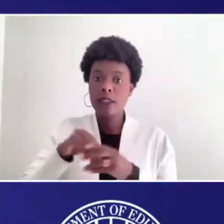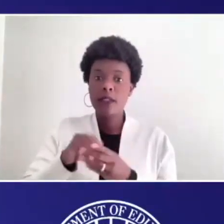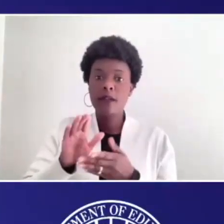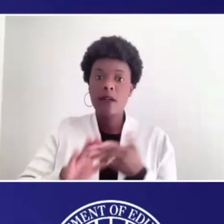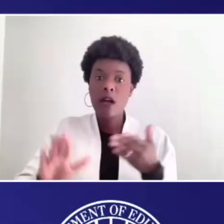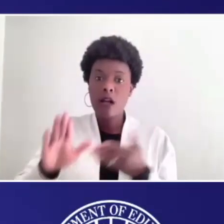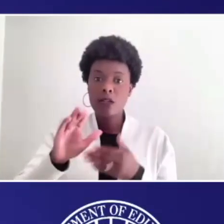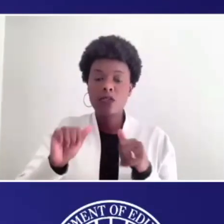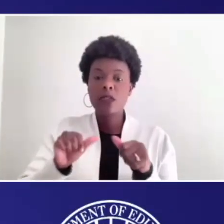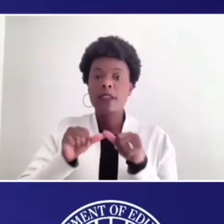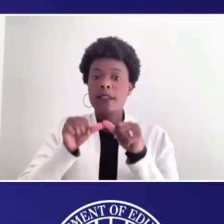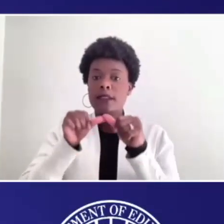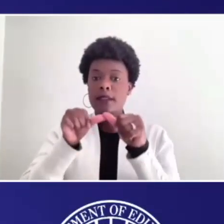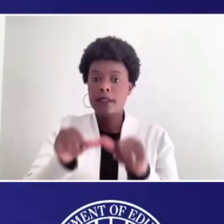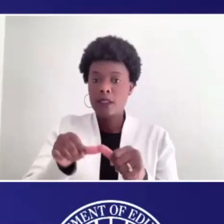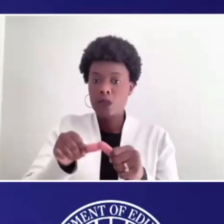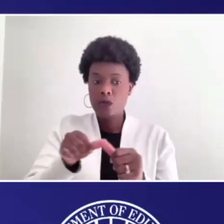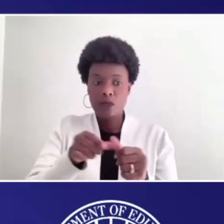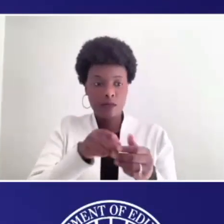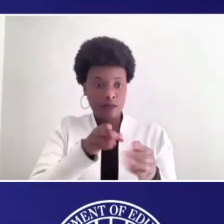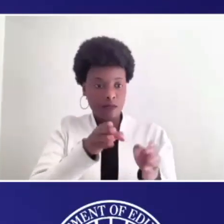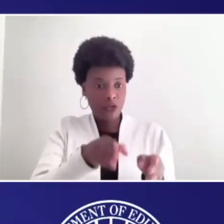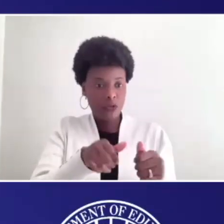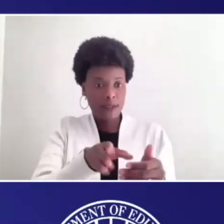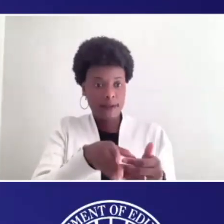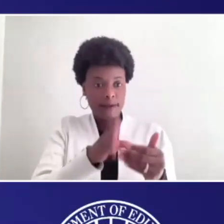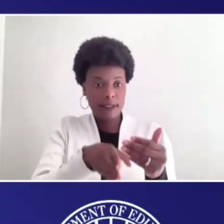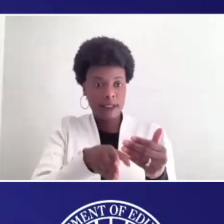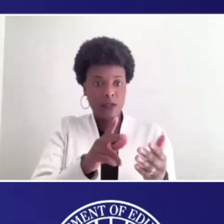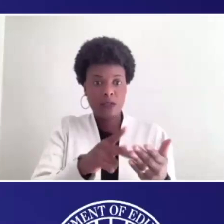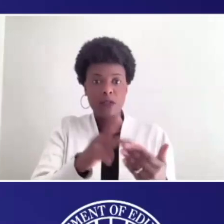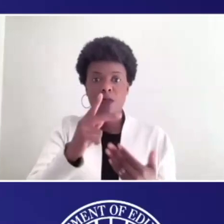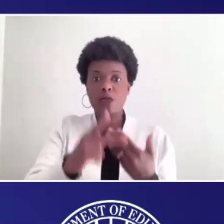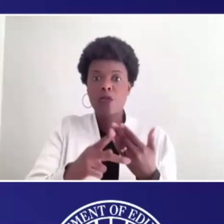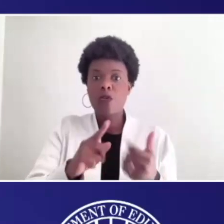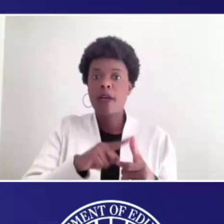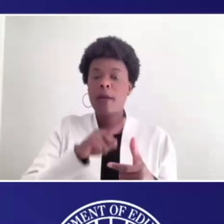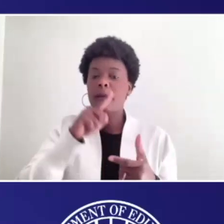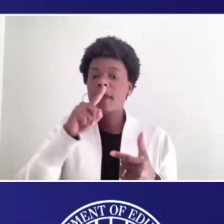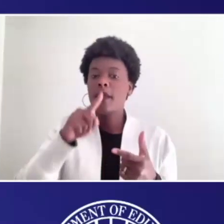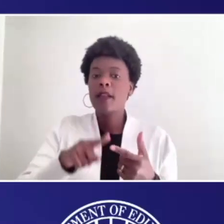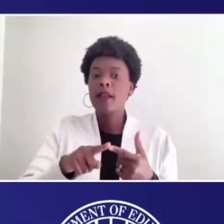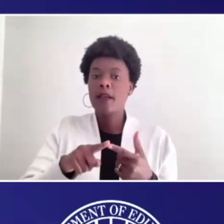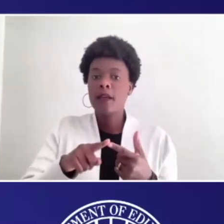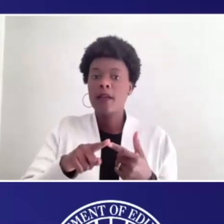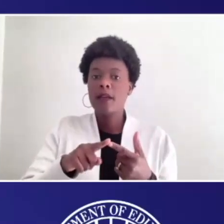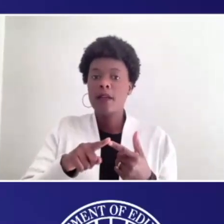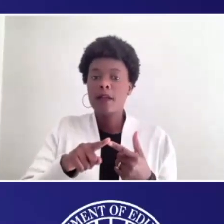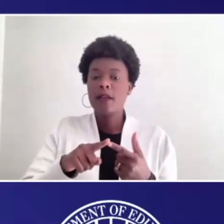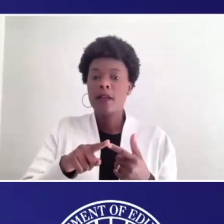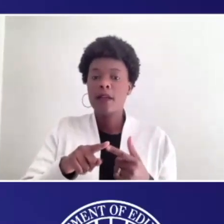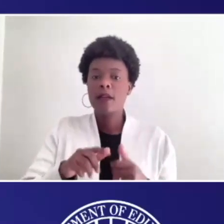let that person finish out their program, and then, you know, for,